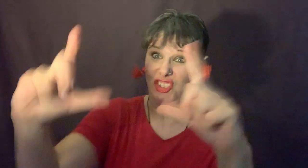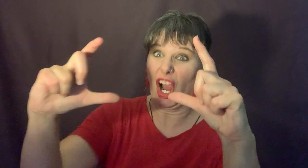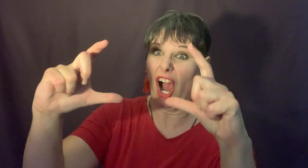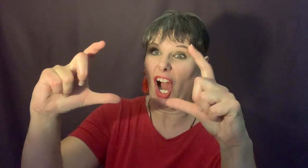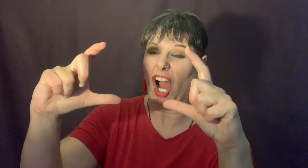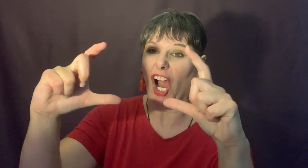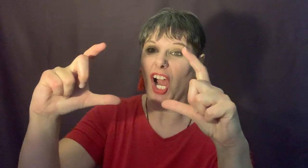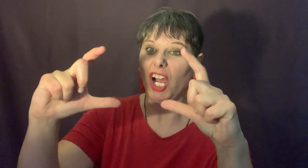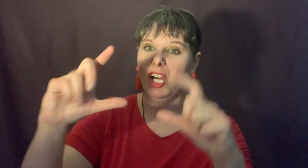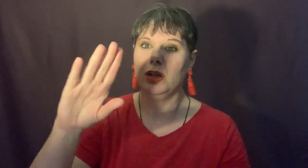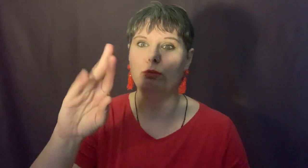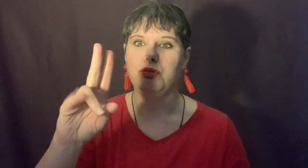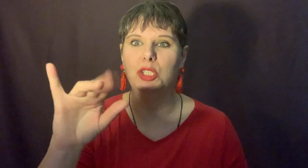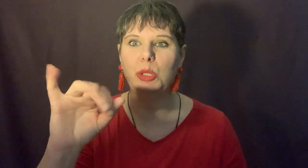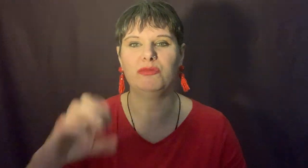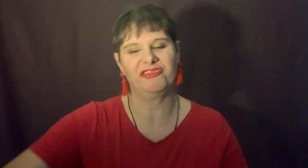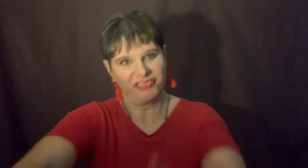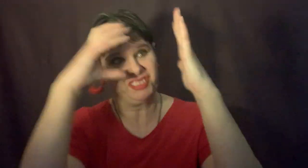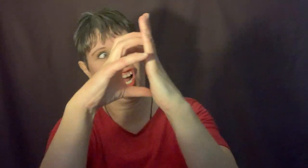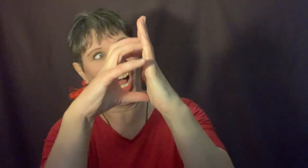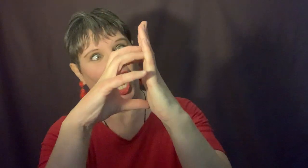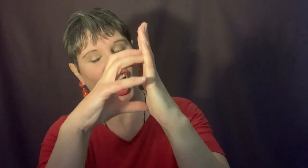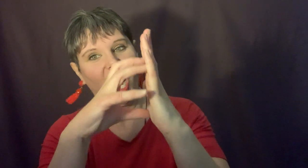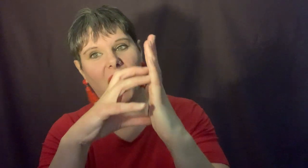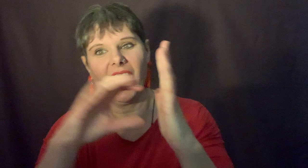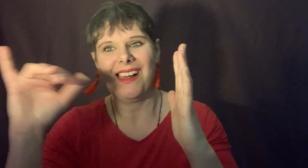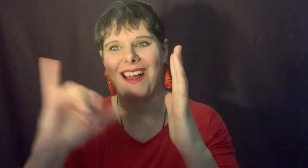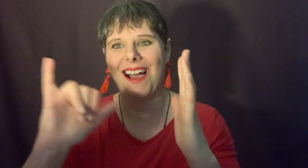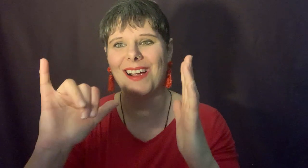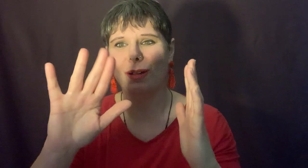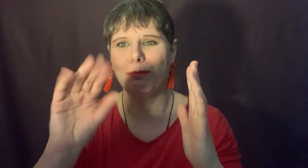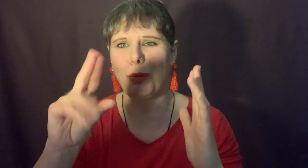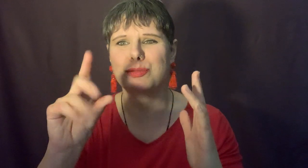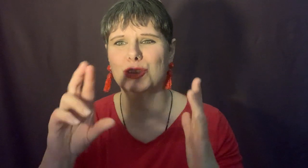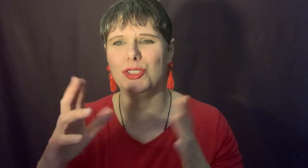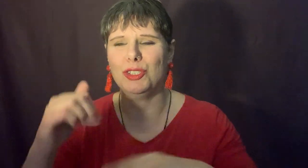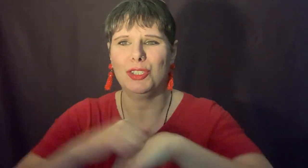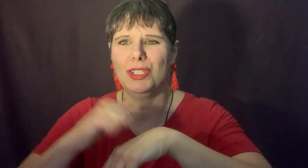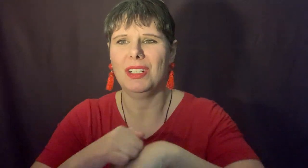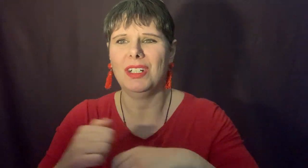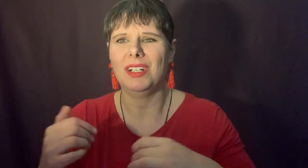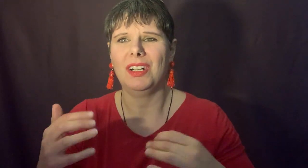I have bruises the size of boulders